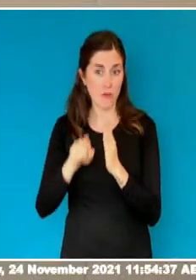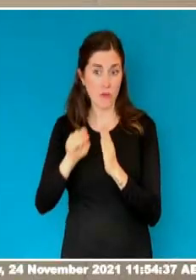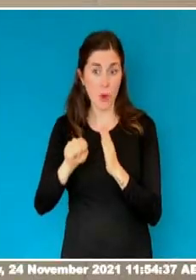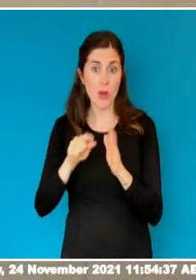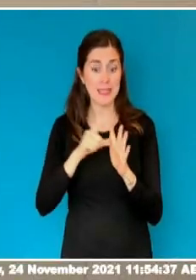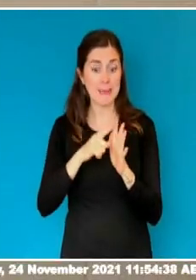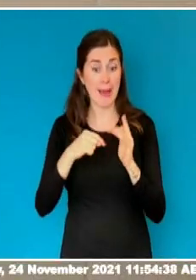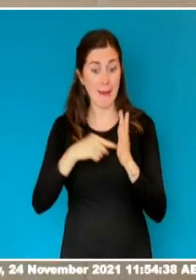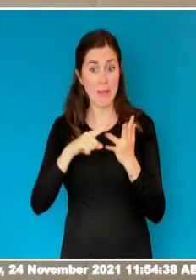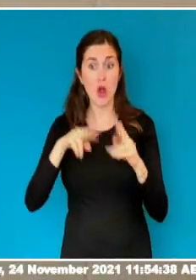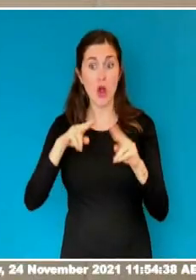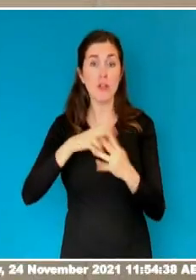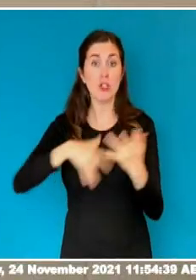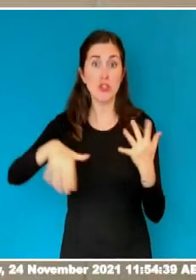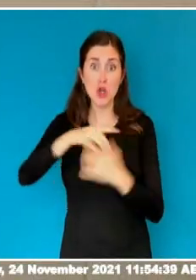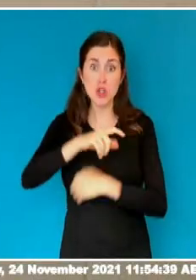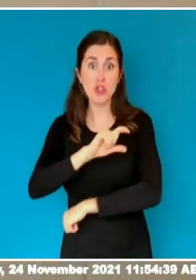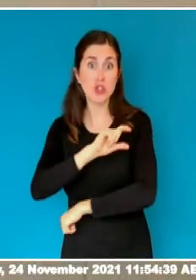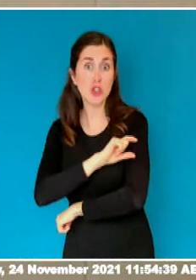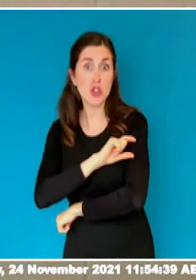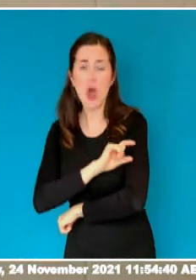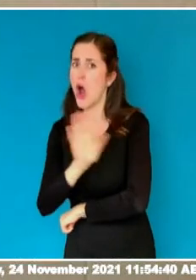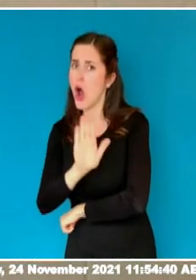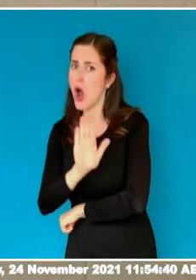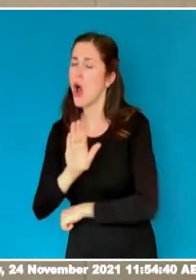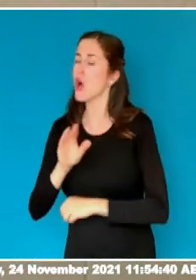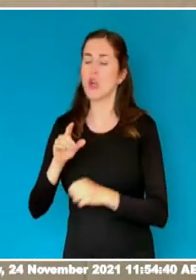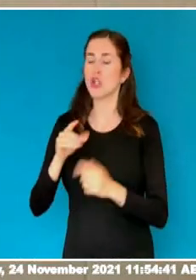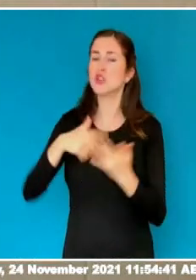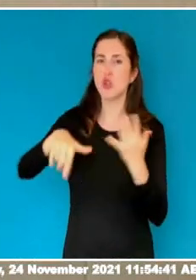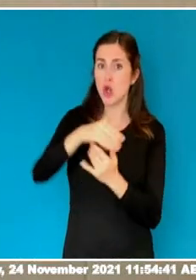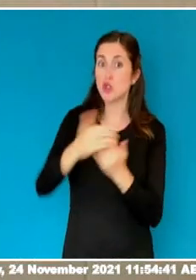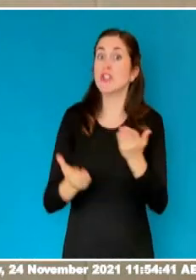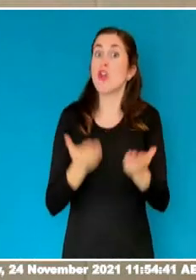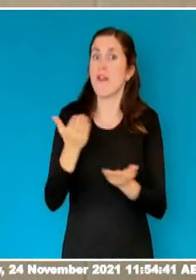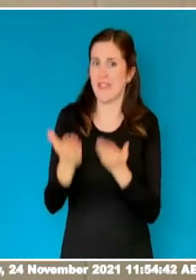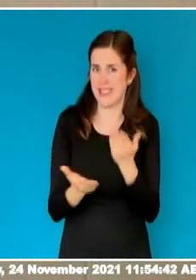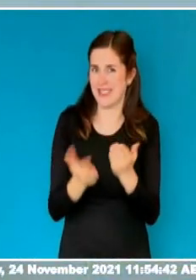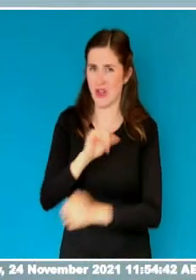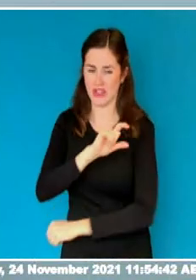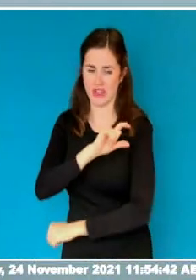The Department of Social Services. Yes, that's correct. MS DOWSETT: Thank you, and my apologies.